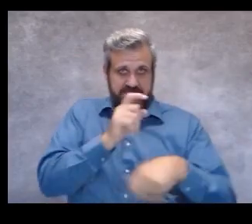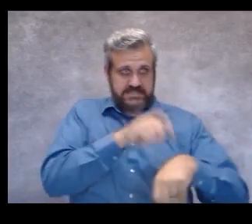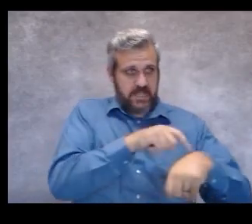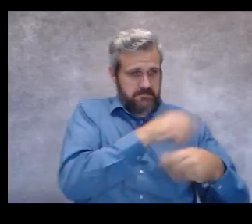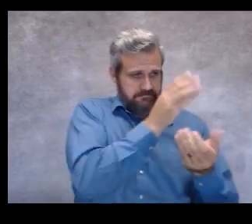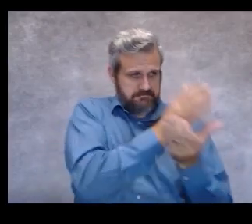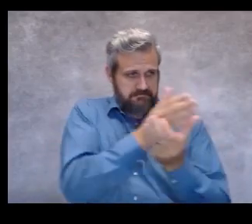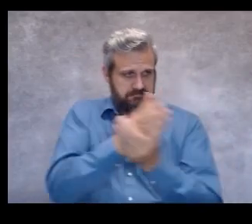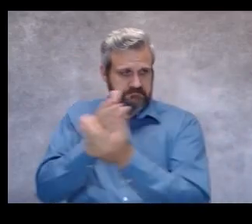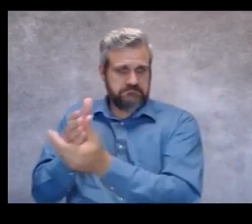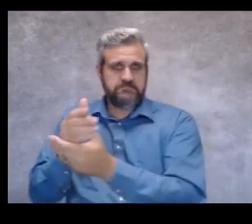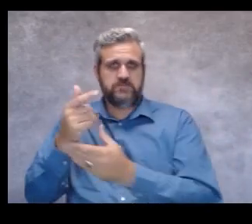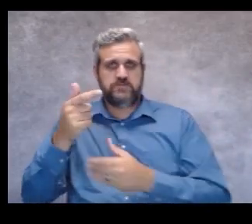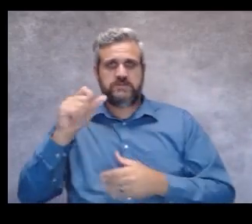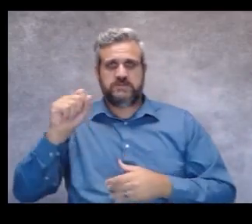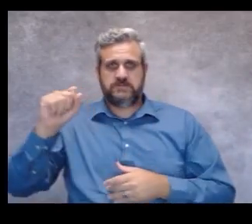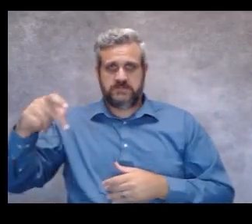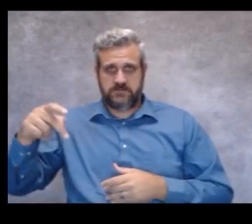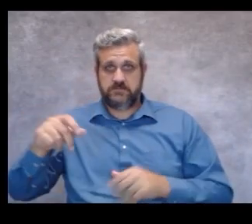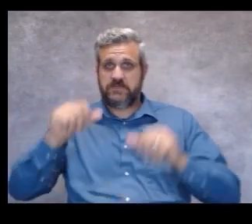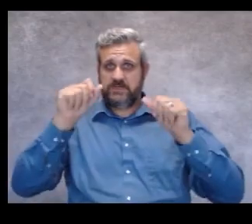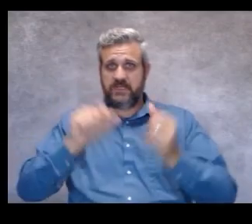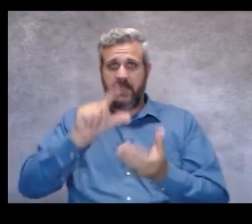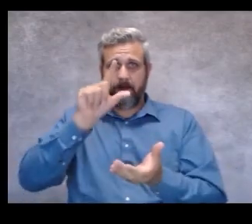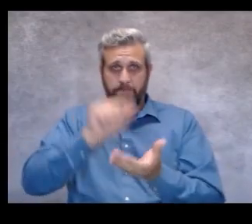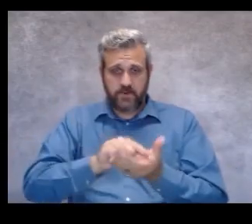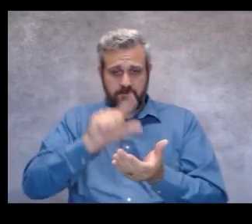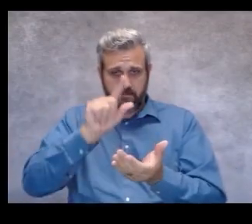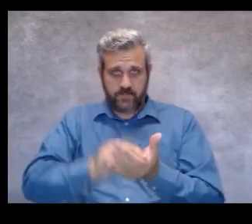students GSSPs. You can print them individually or you